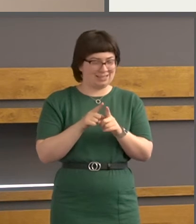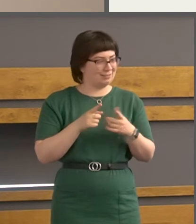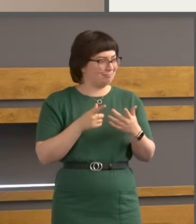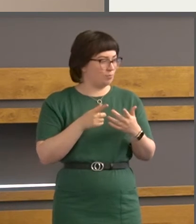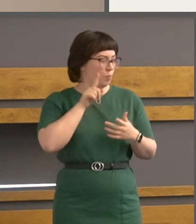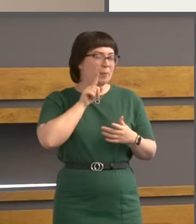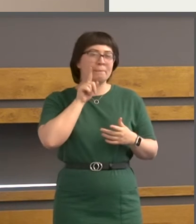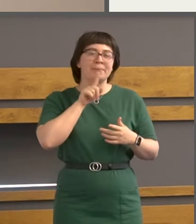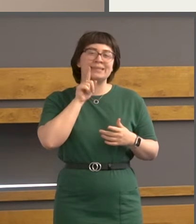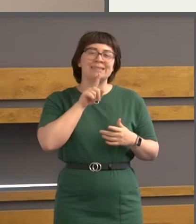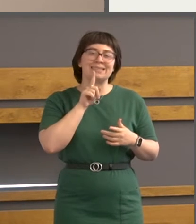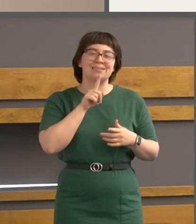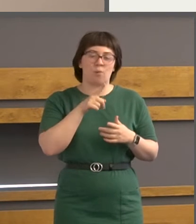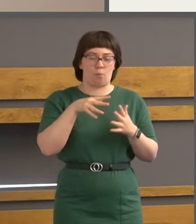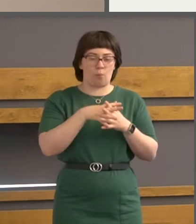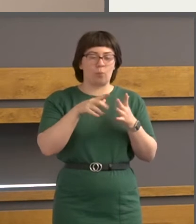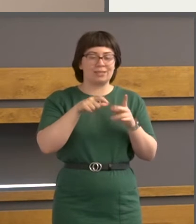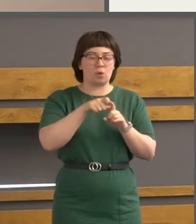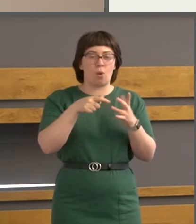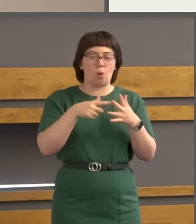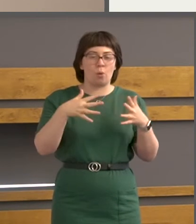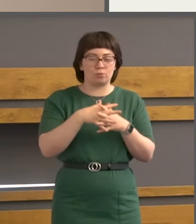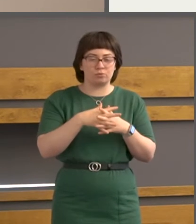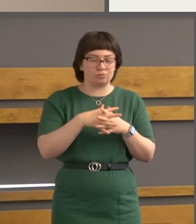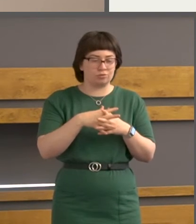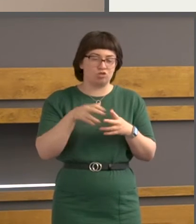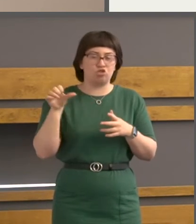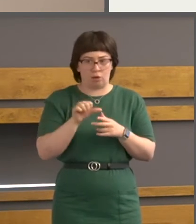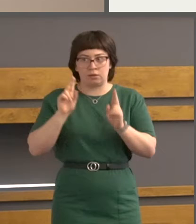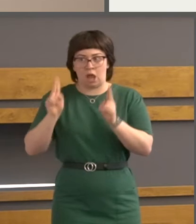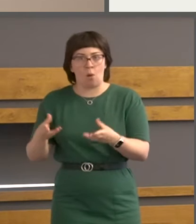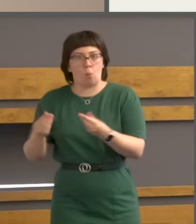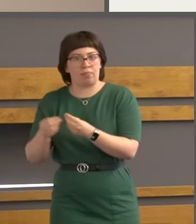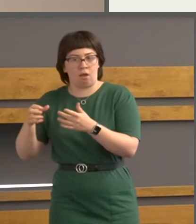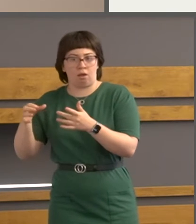when the widow is also supposed to die with her husband who was considered her god.